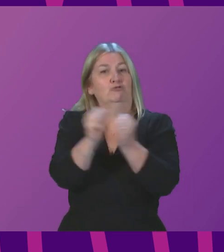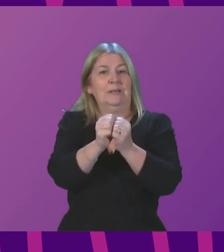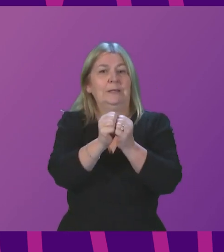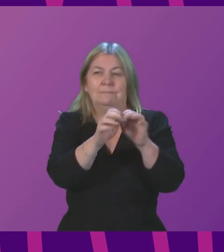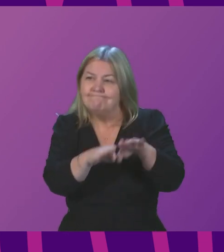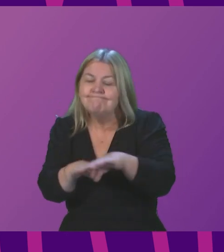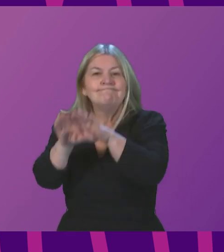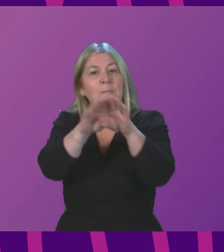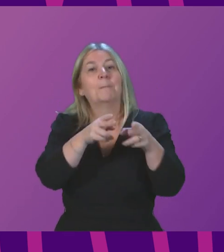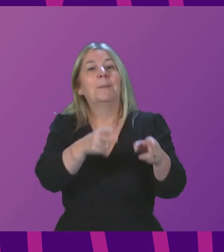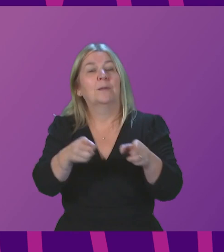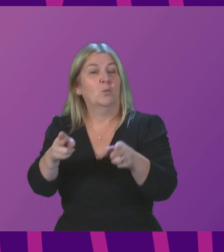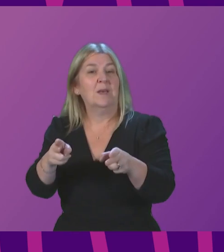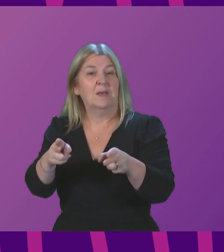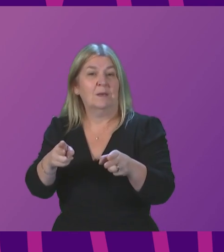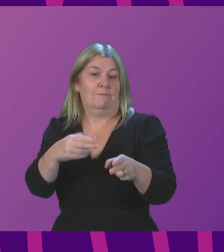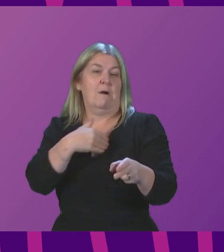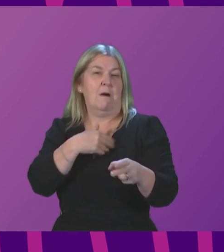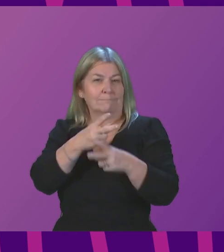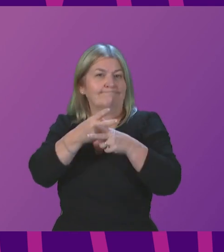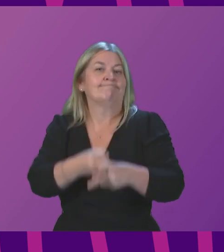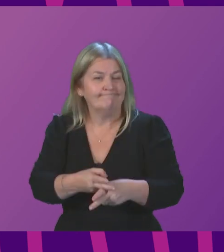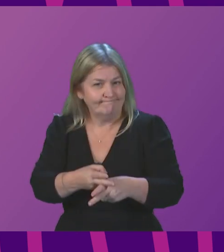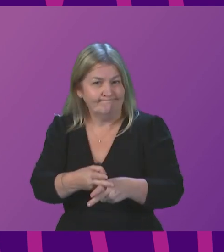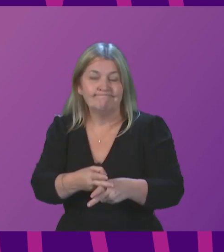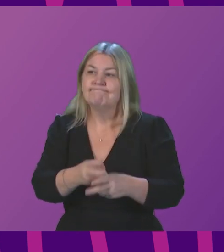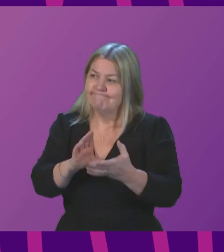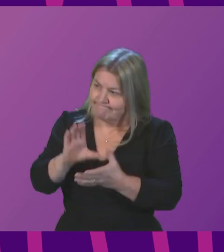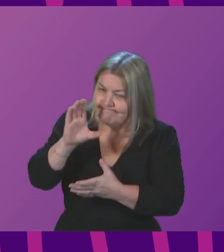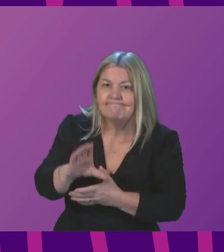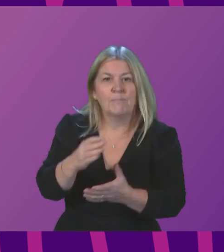We have committed more than £1.5 million over five years to support a change in access